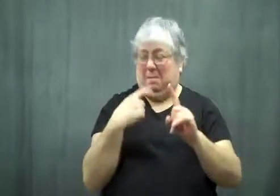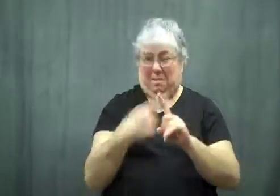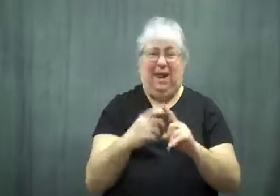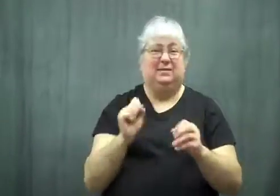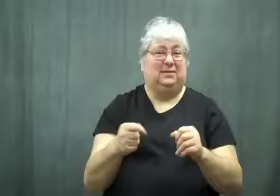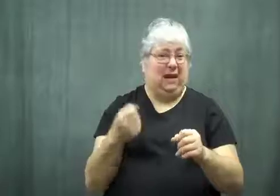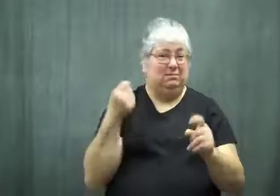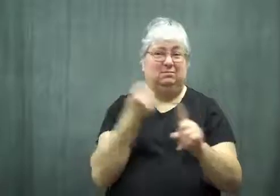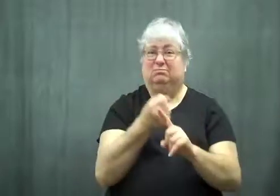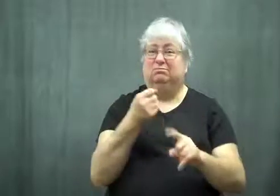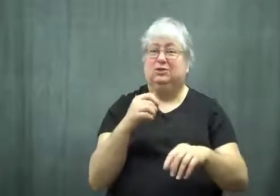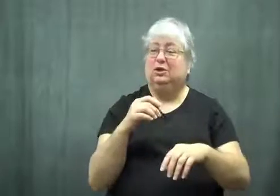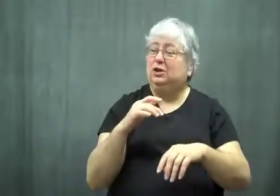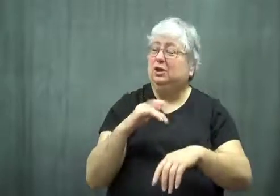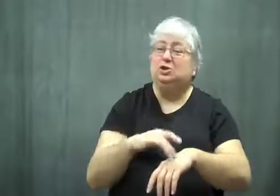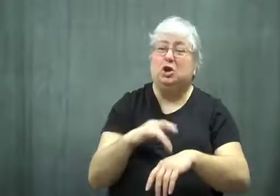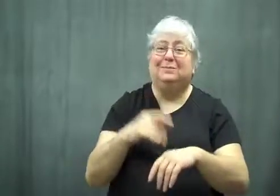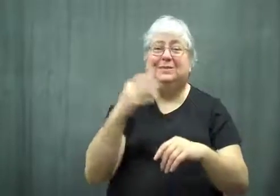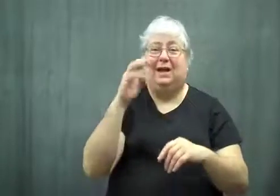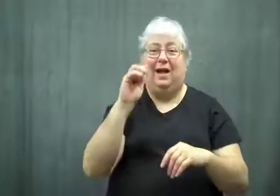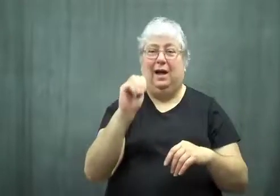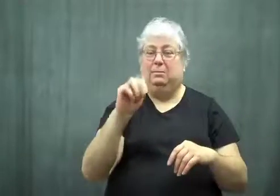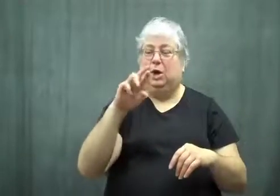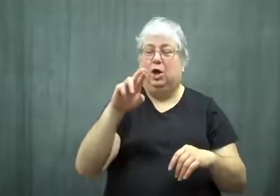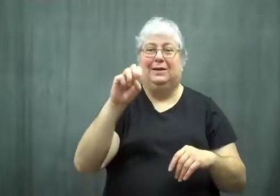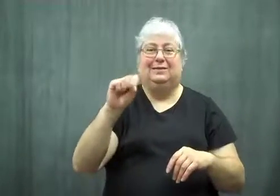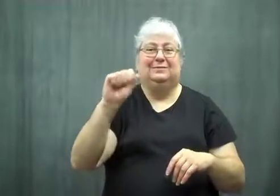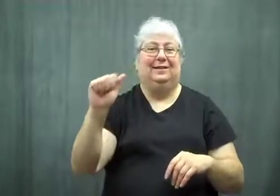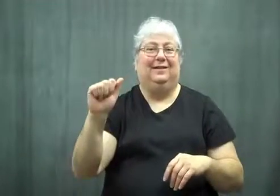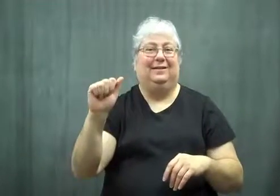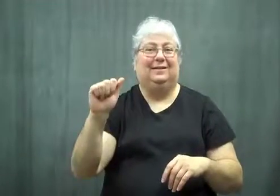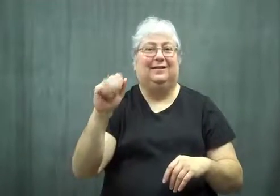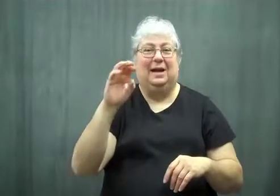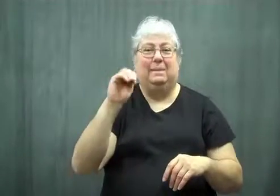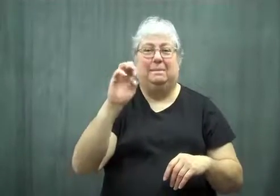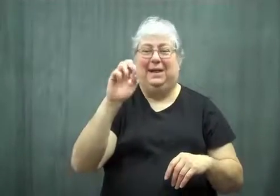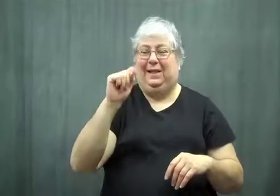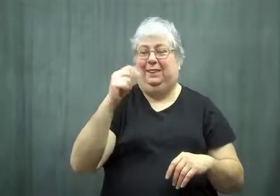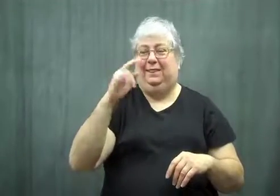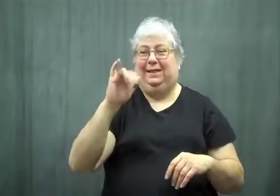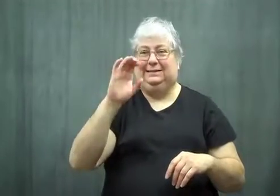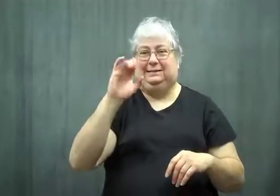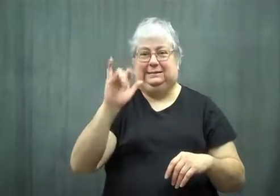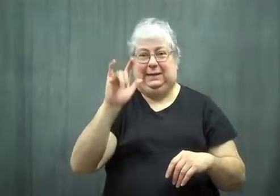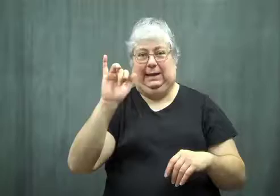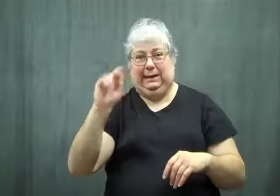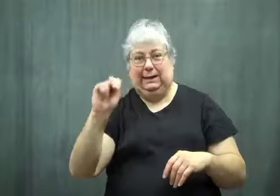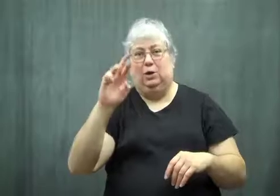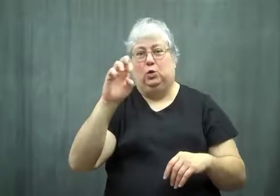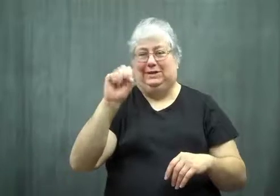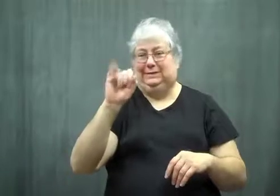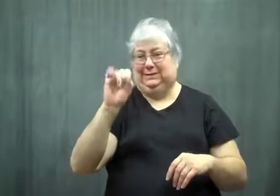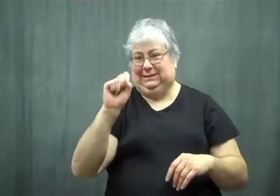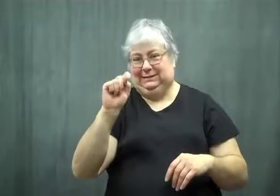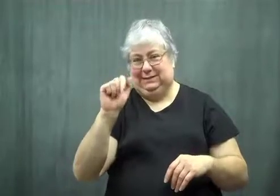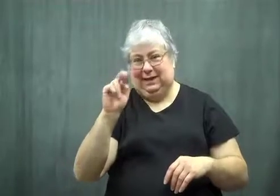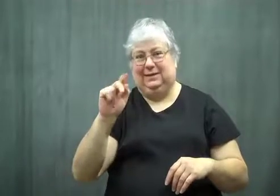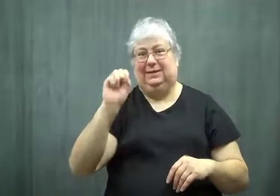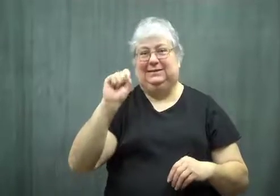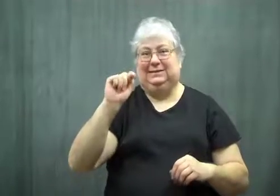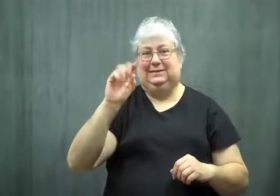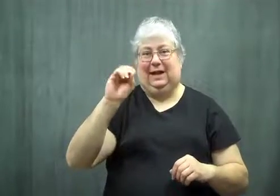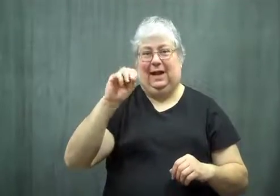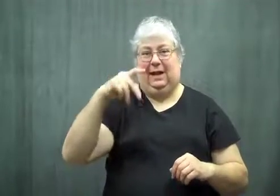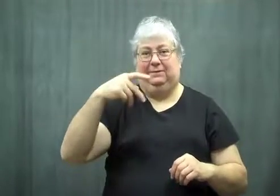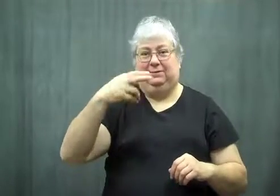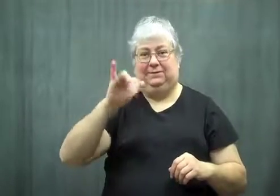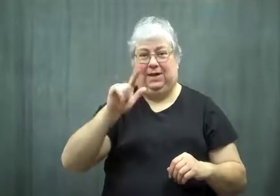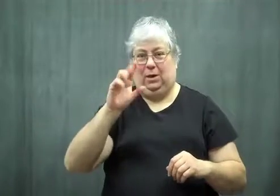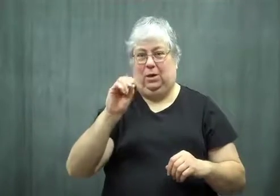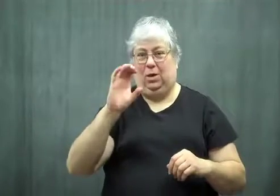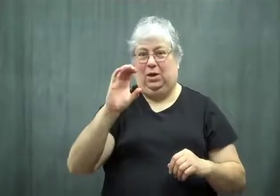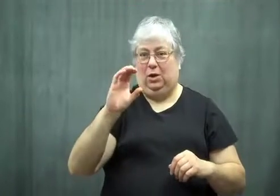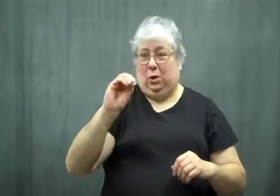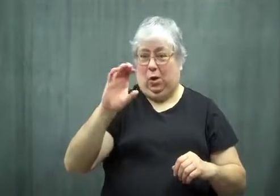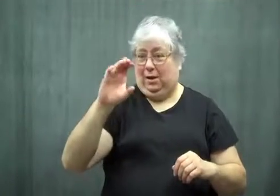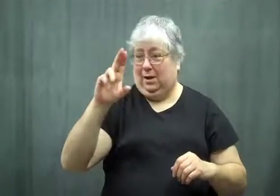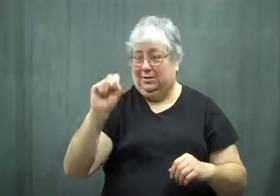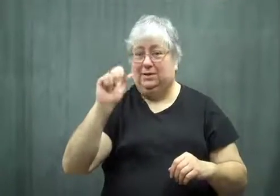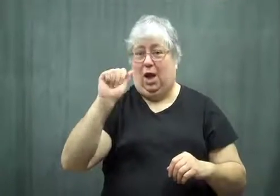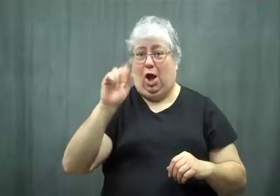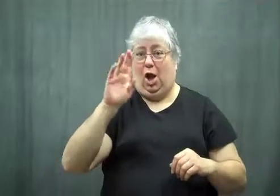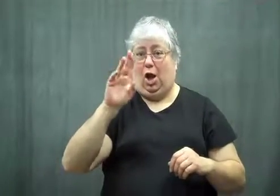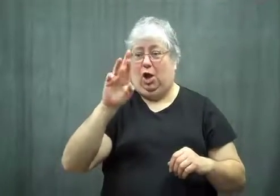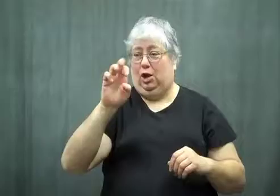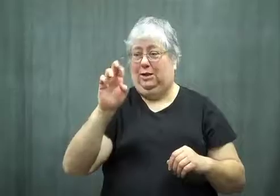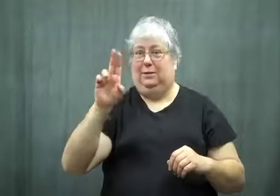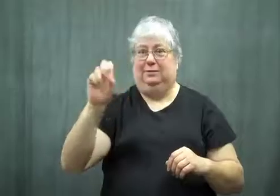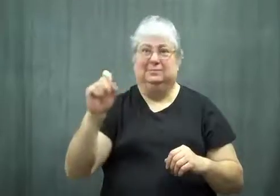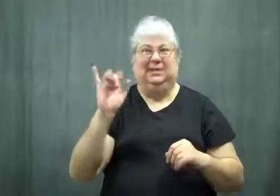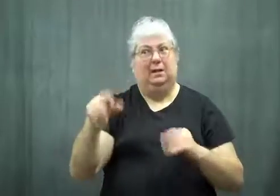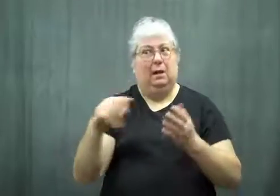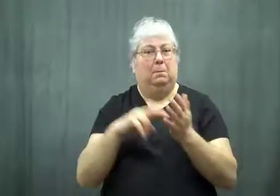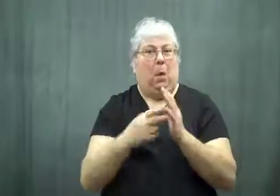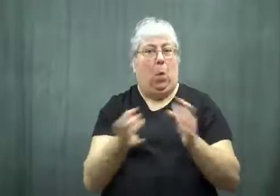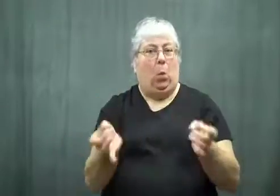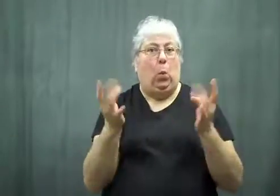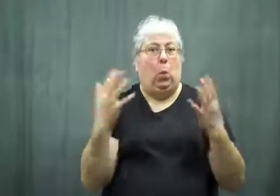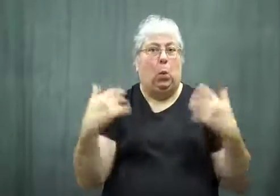They can pass along MRSA, Methicillin Resistant Staphylococcus Aureus.